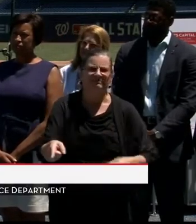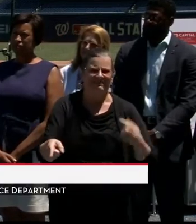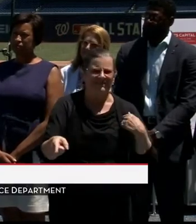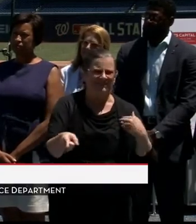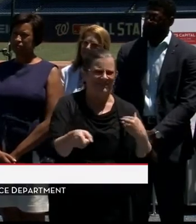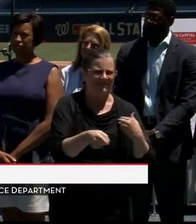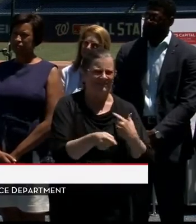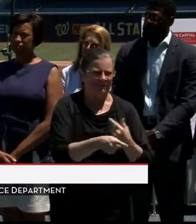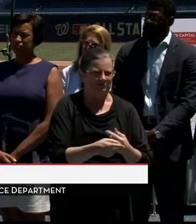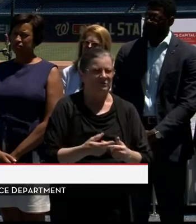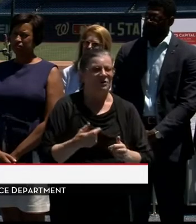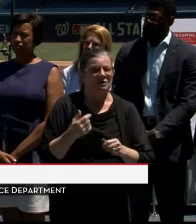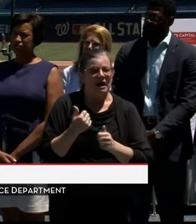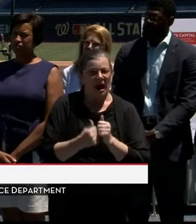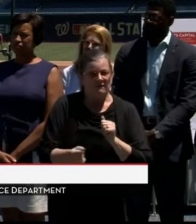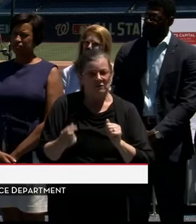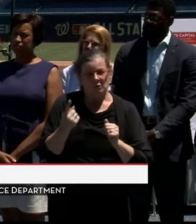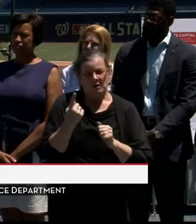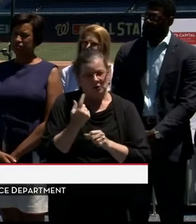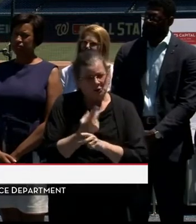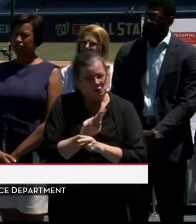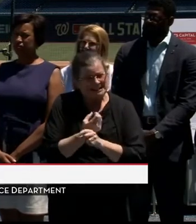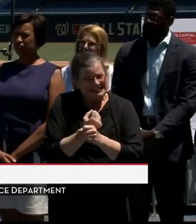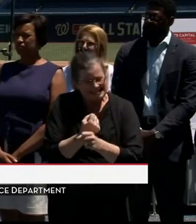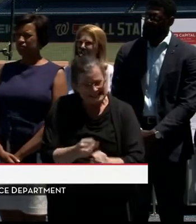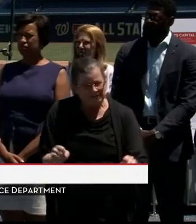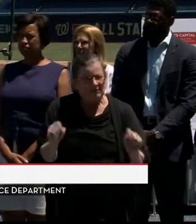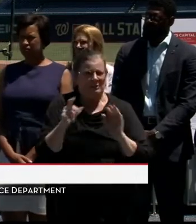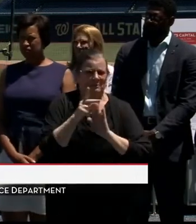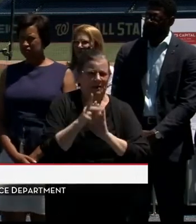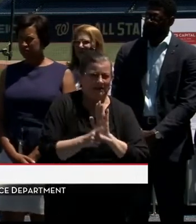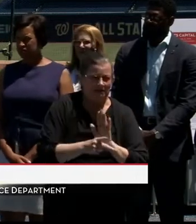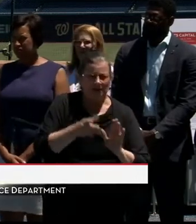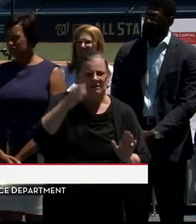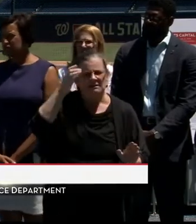SAFETY PRECAUTIONS, COMMON SENSE AND GOOD JUDGMENT IF YOU ARE